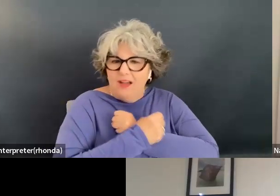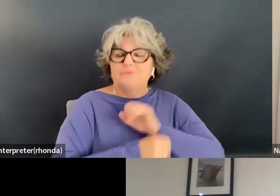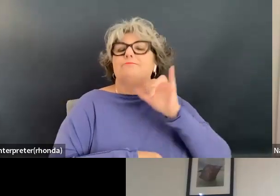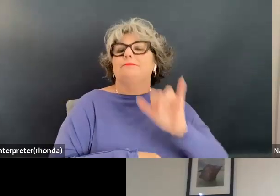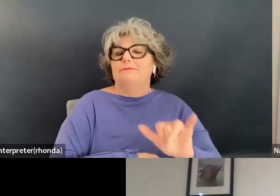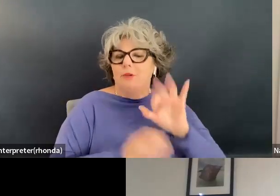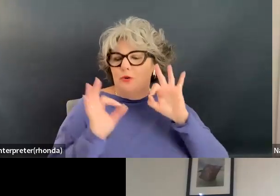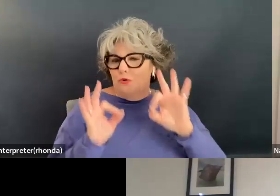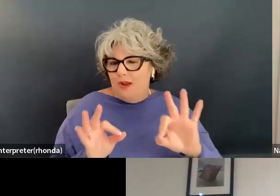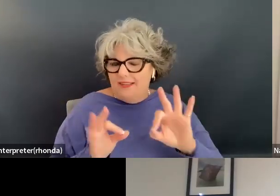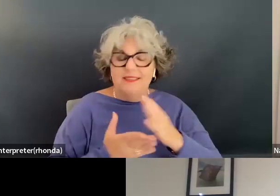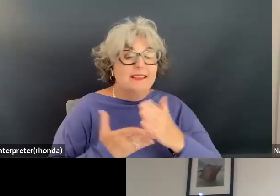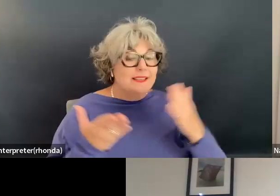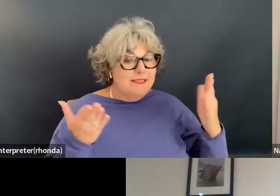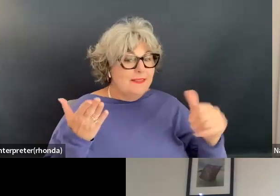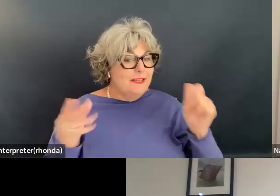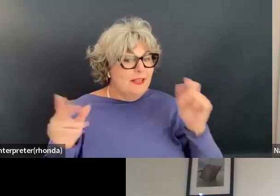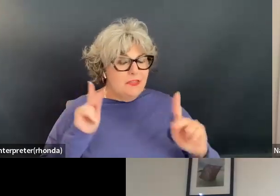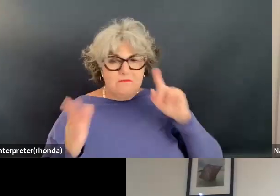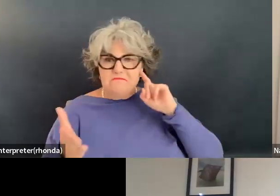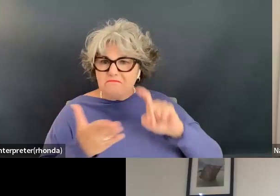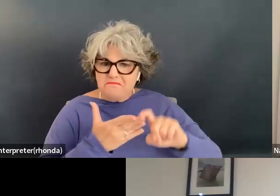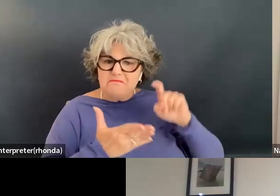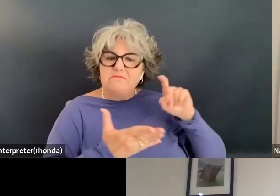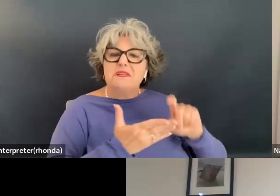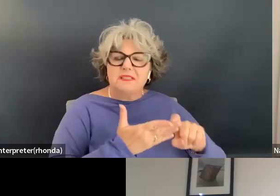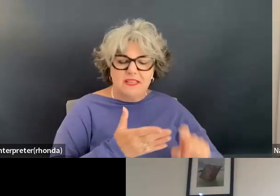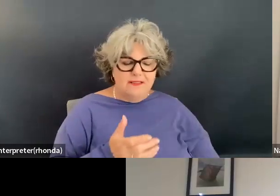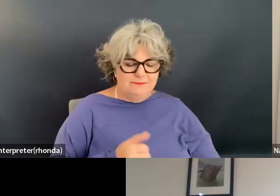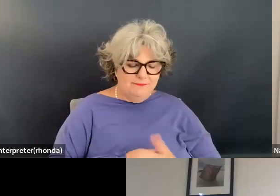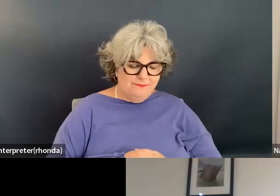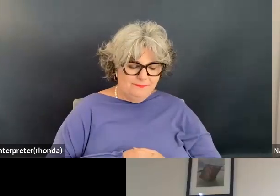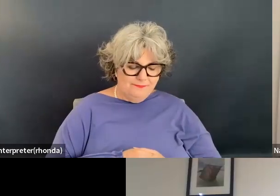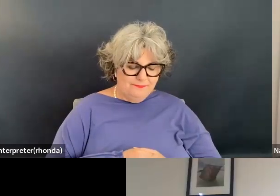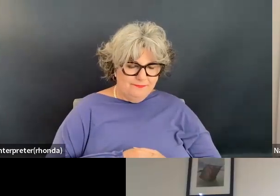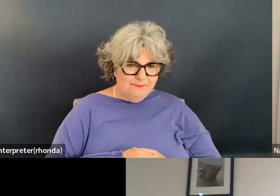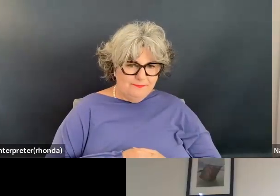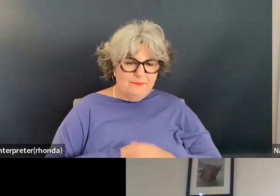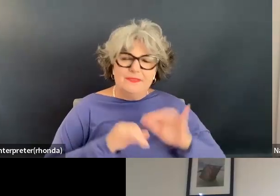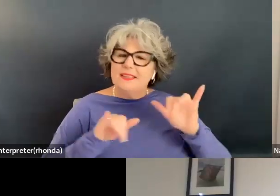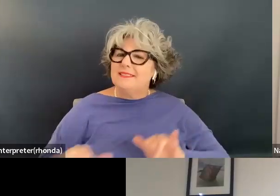So it's something that other people also picks up on it and it's a common feeling, I think,